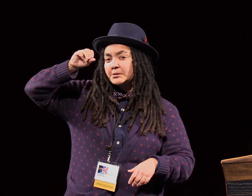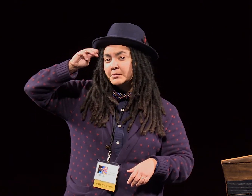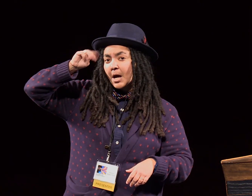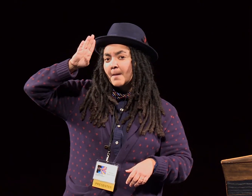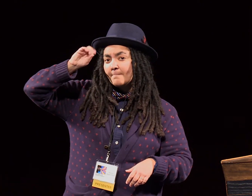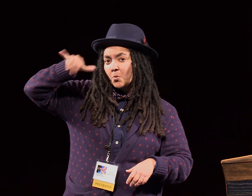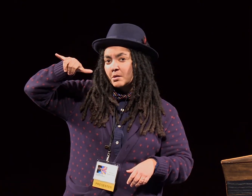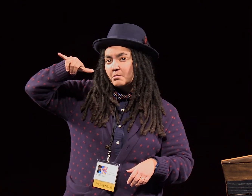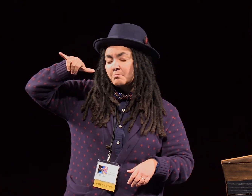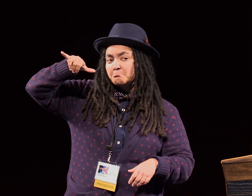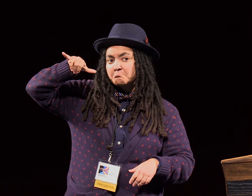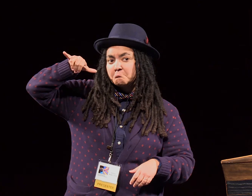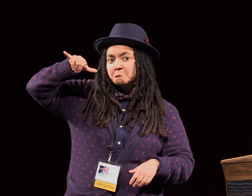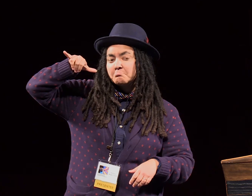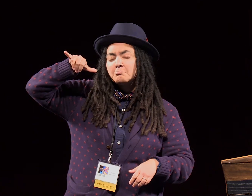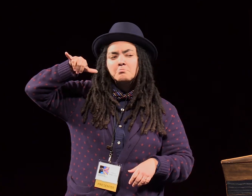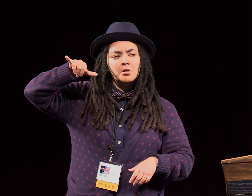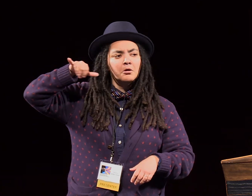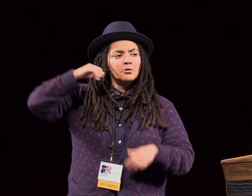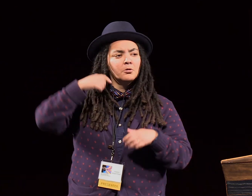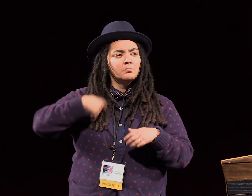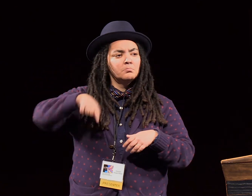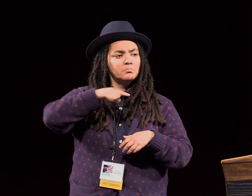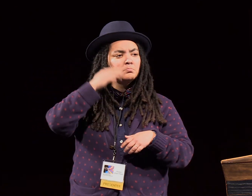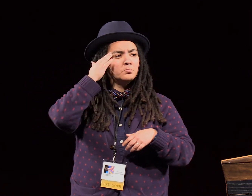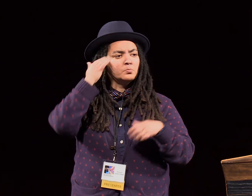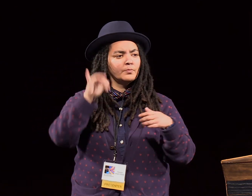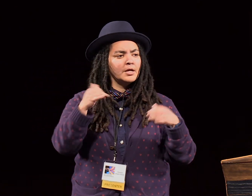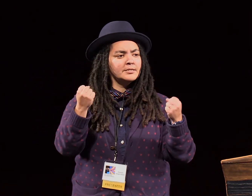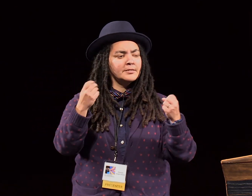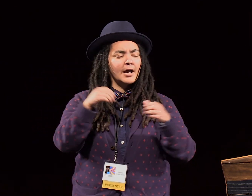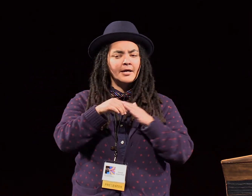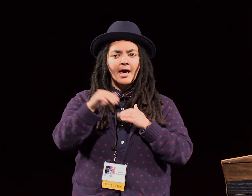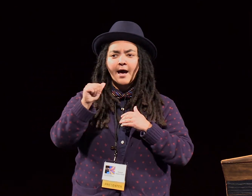Sometimes, masculine female-bodied signers may call themselves a tomboy.